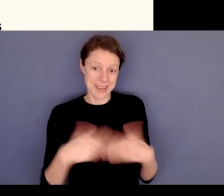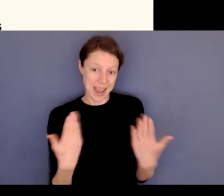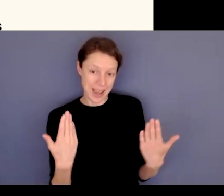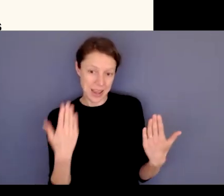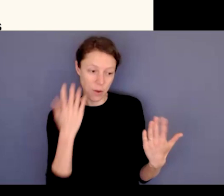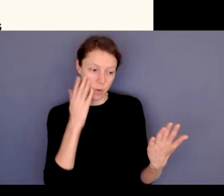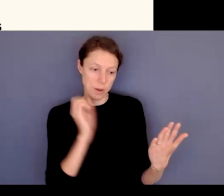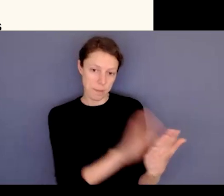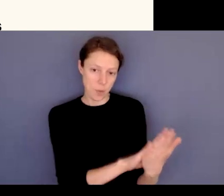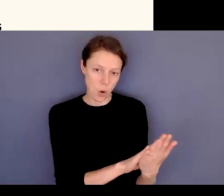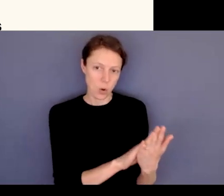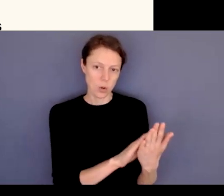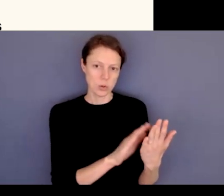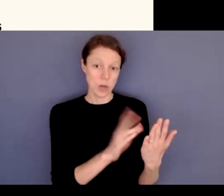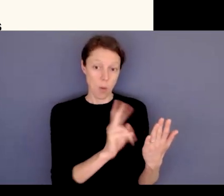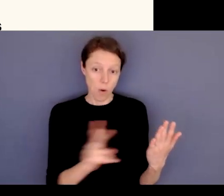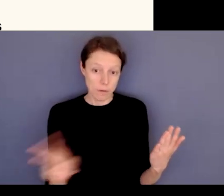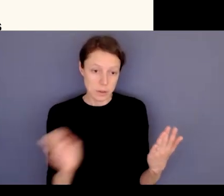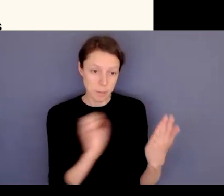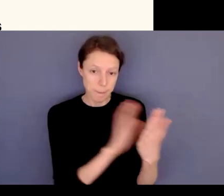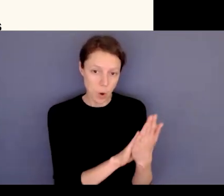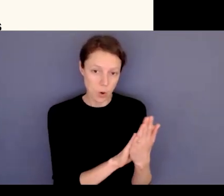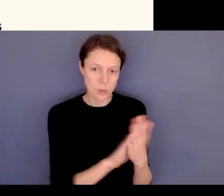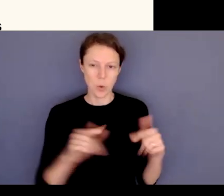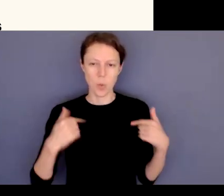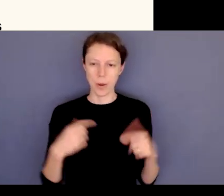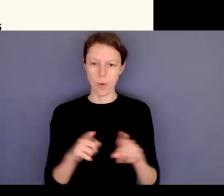gave the staff confidence to be bold and to try things and to